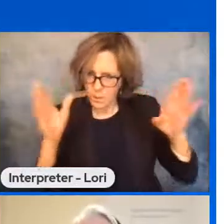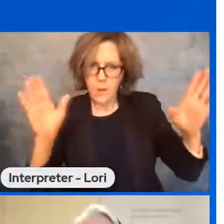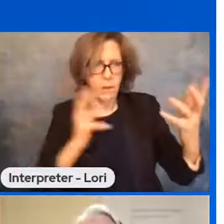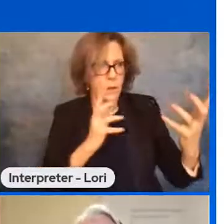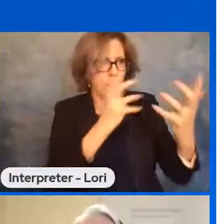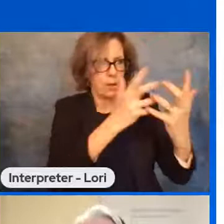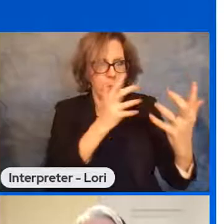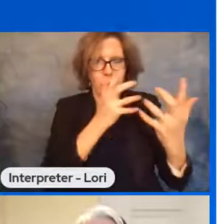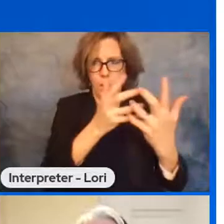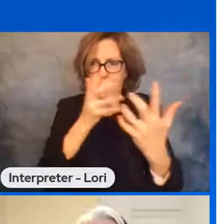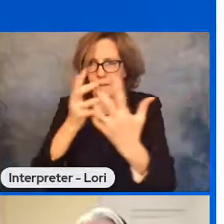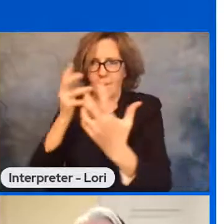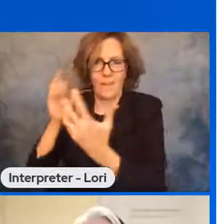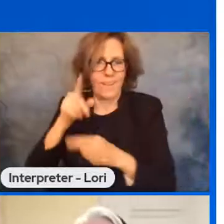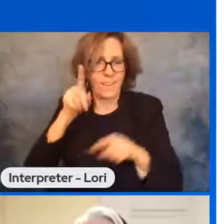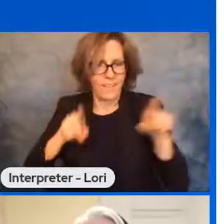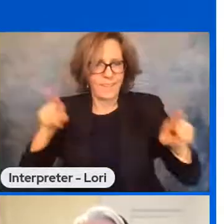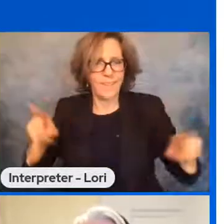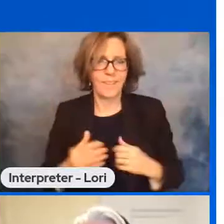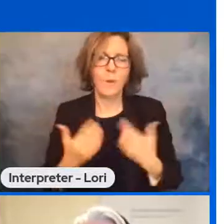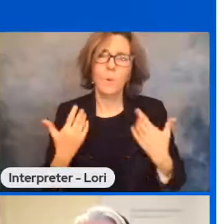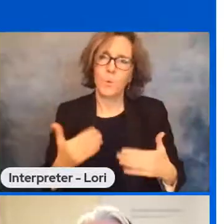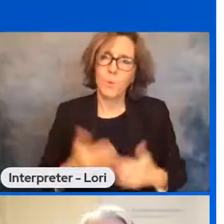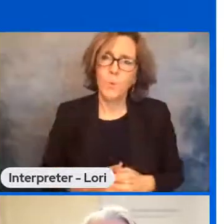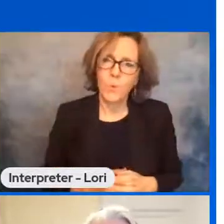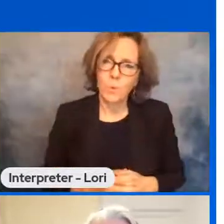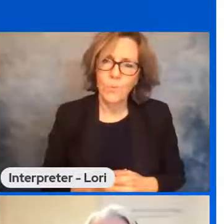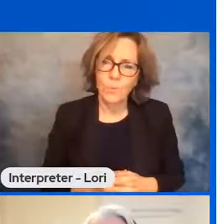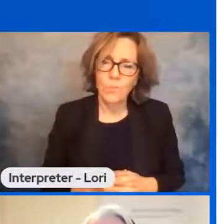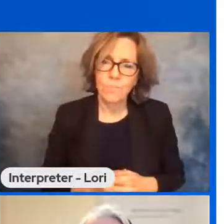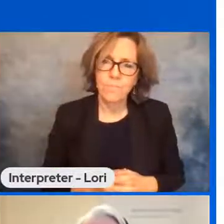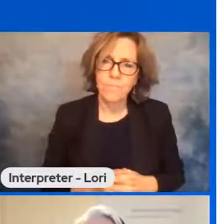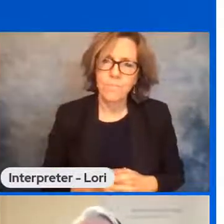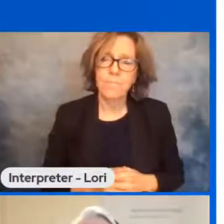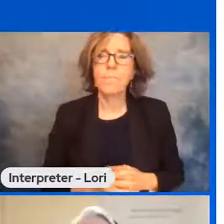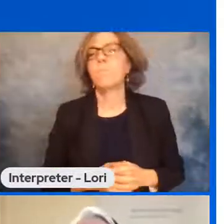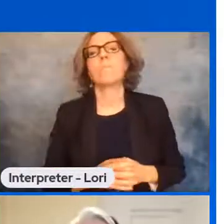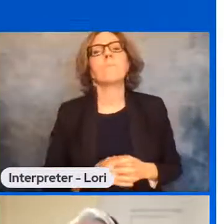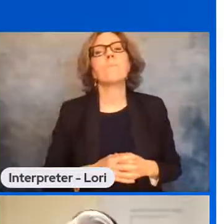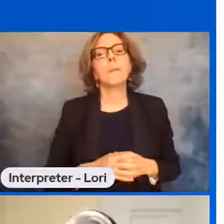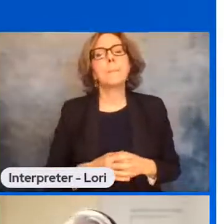so many people that it is absolutely worth doing. The reason I say, not just anyone,